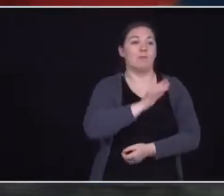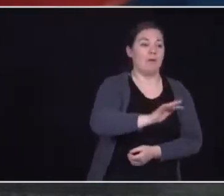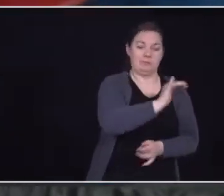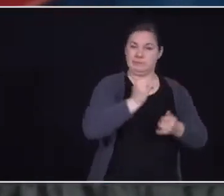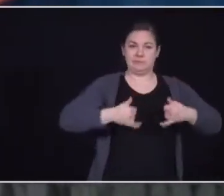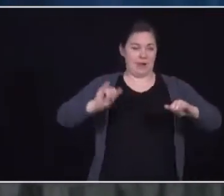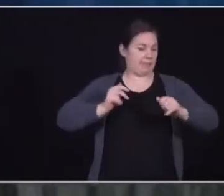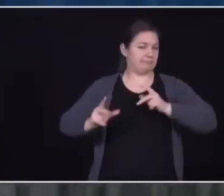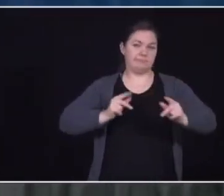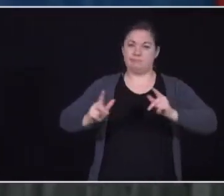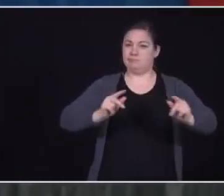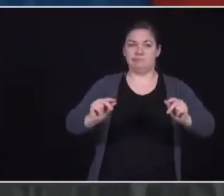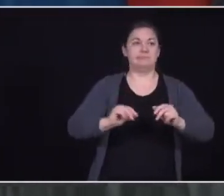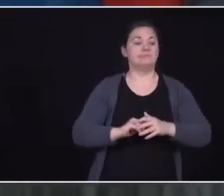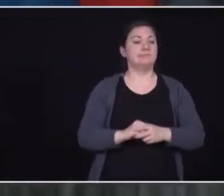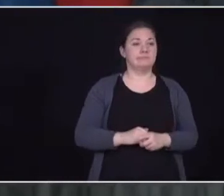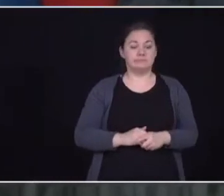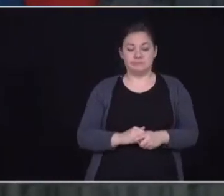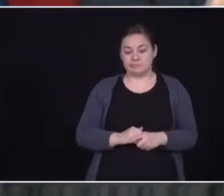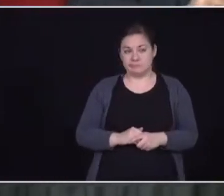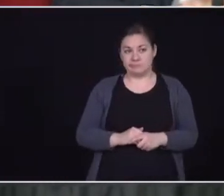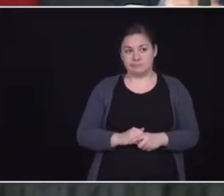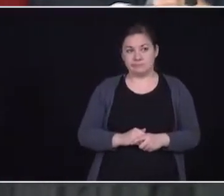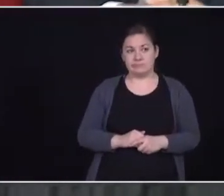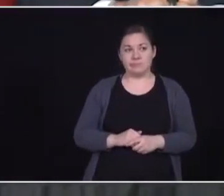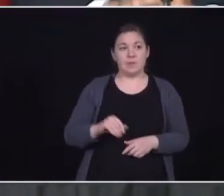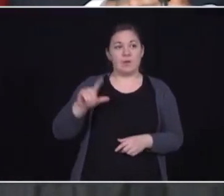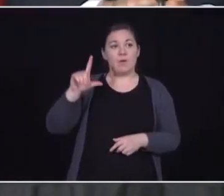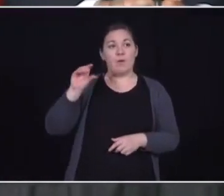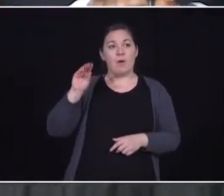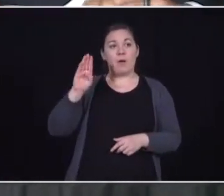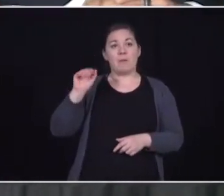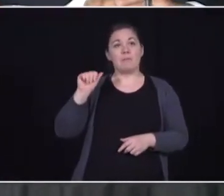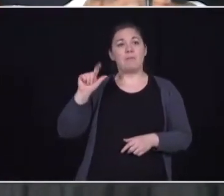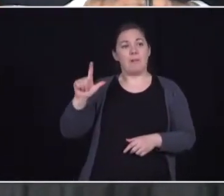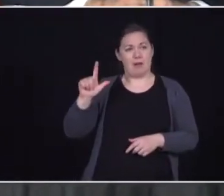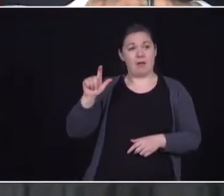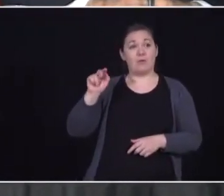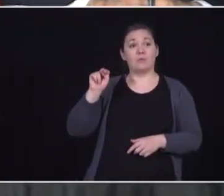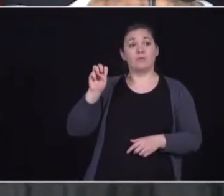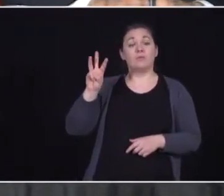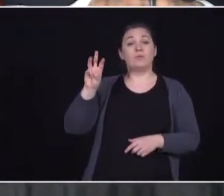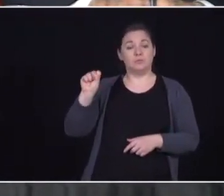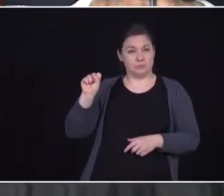and at the same time continuing to reach the workers and the essential caregivers. Next question.